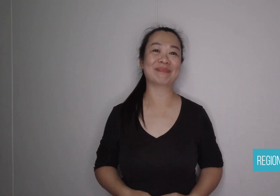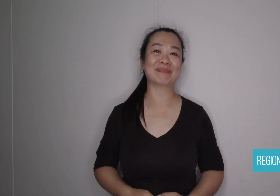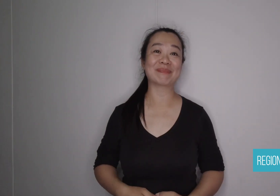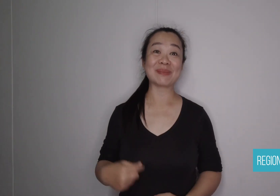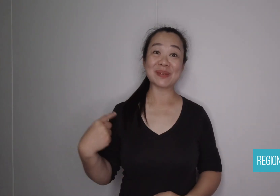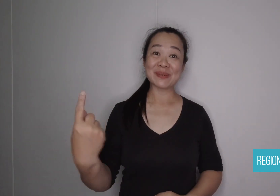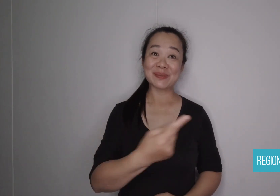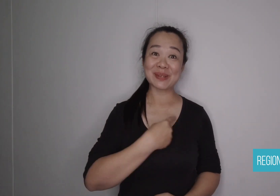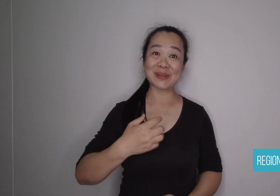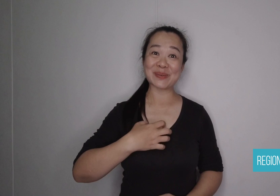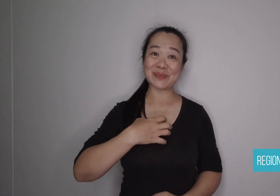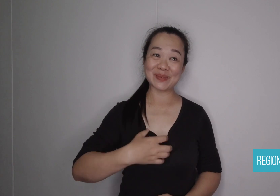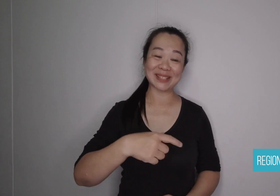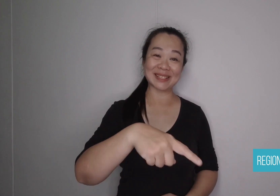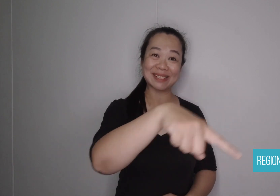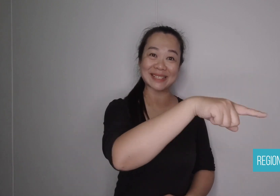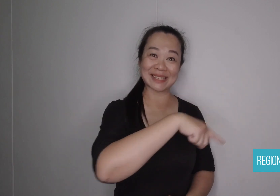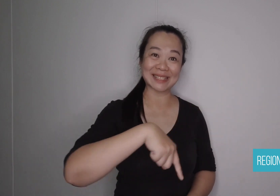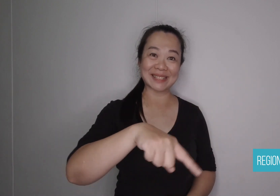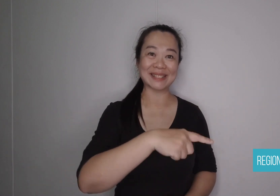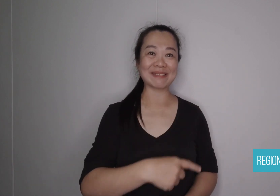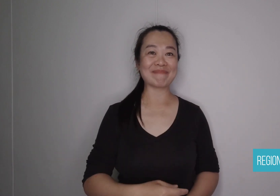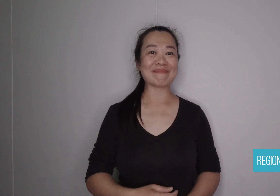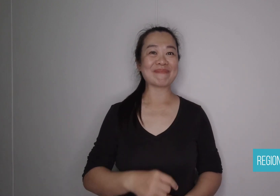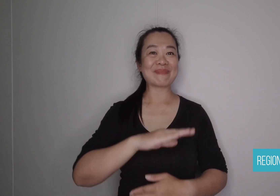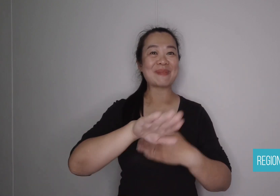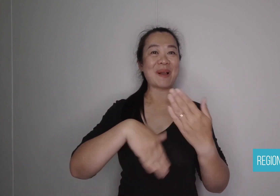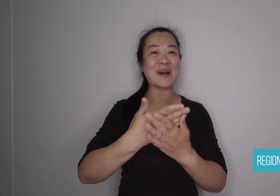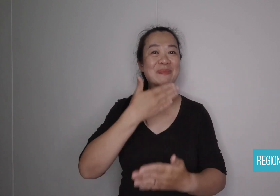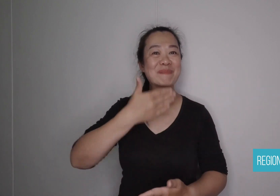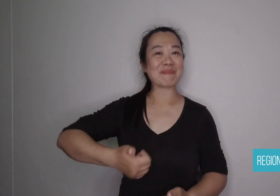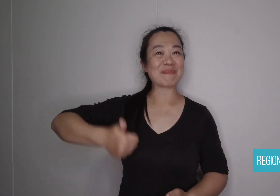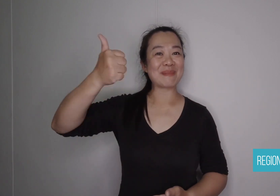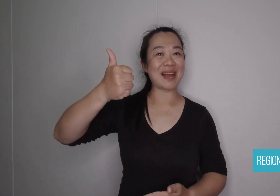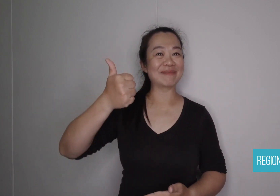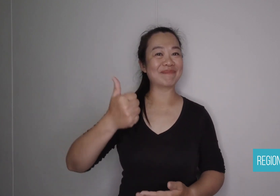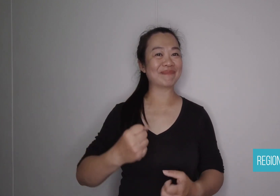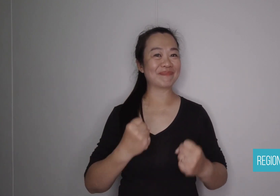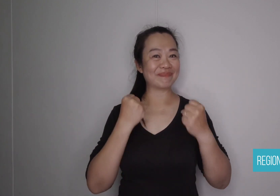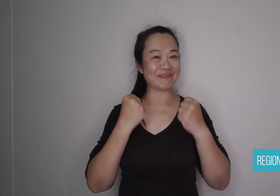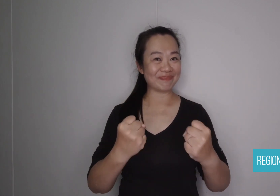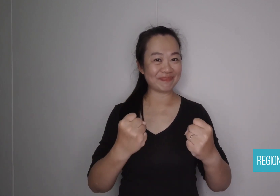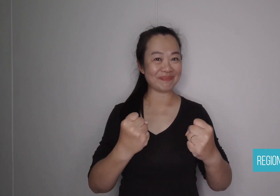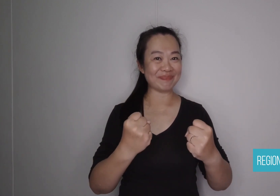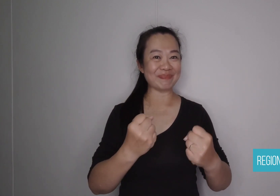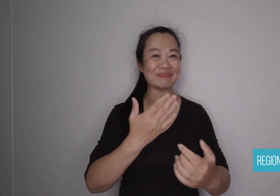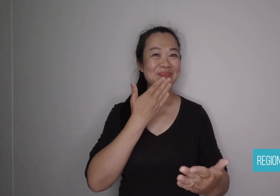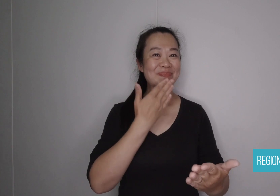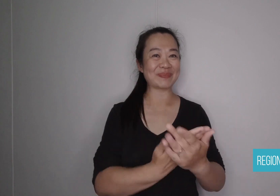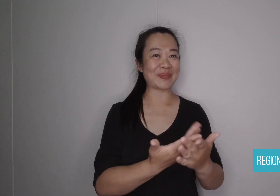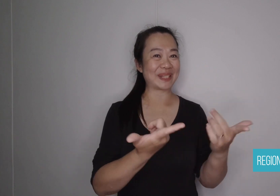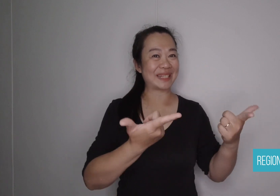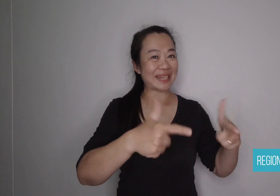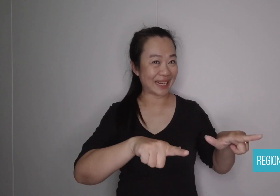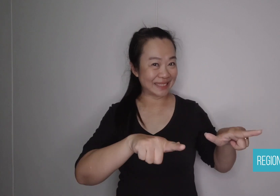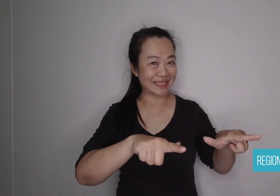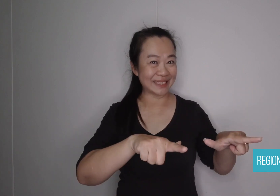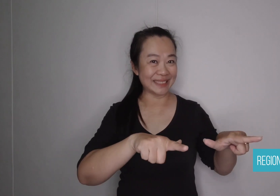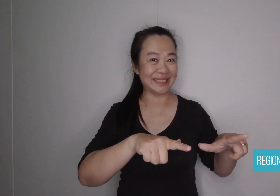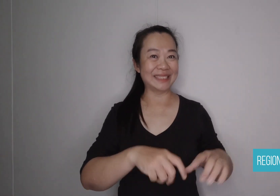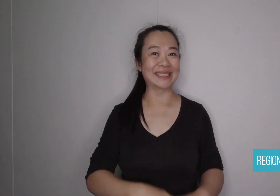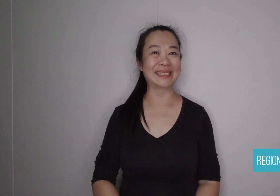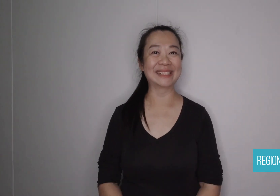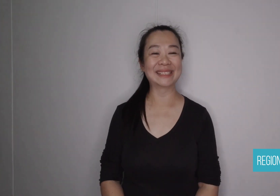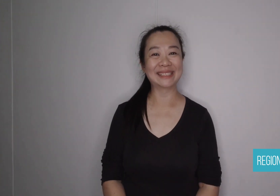We wish all the best to the team! Good luck!